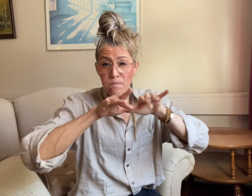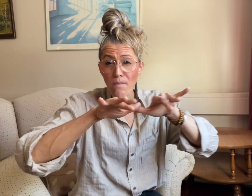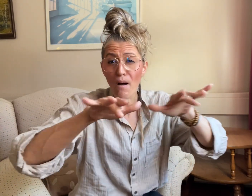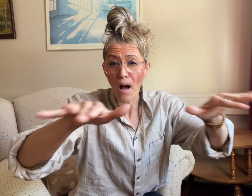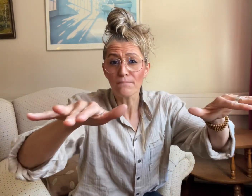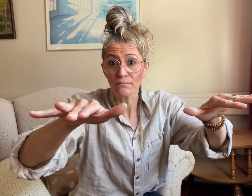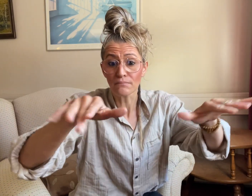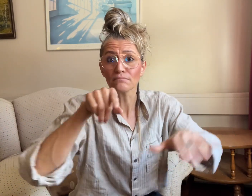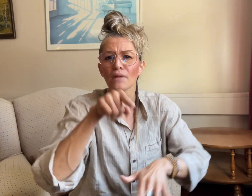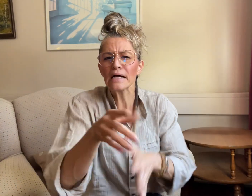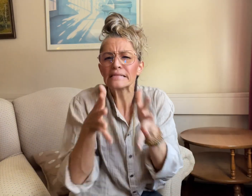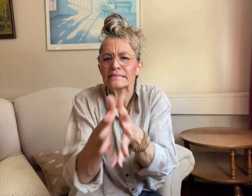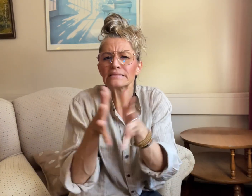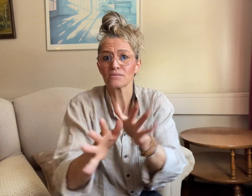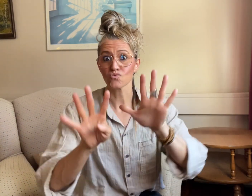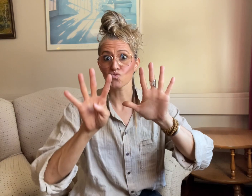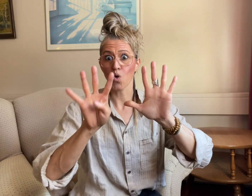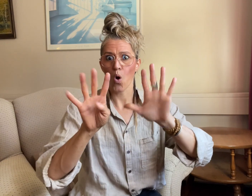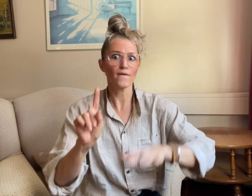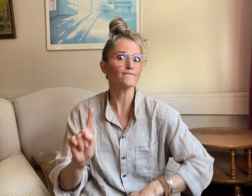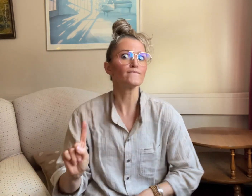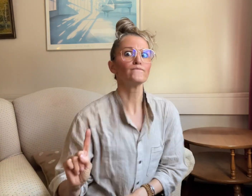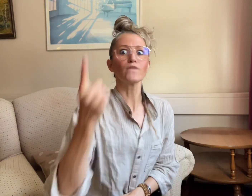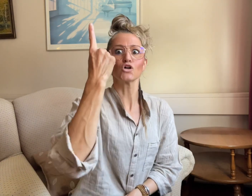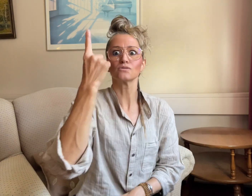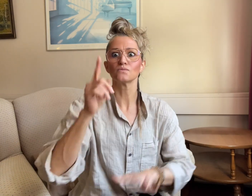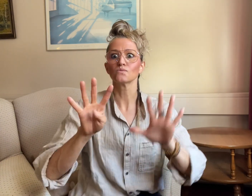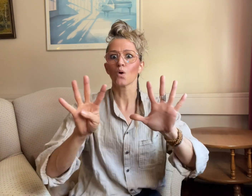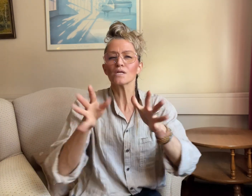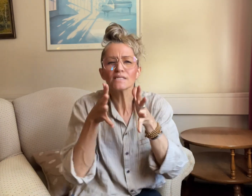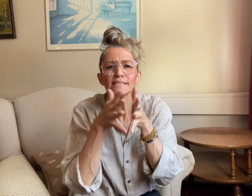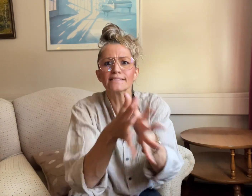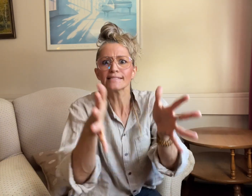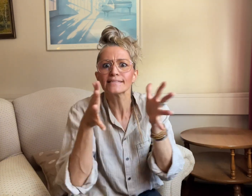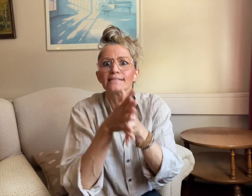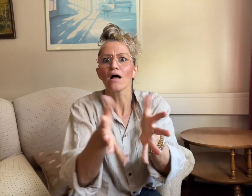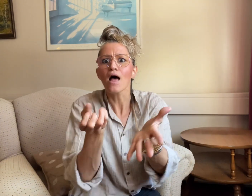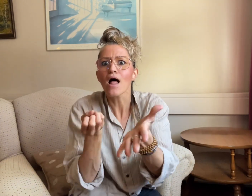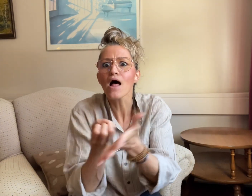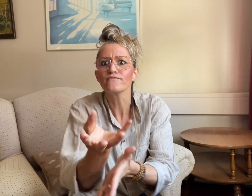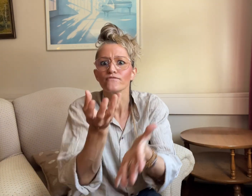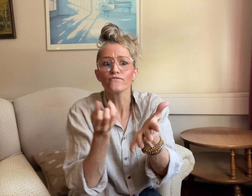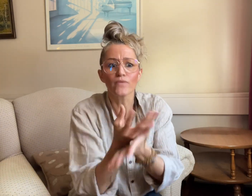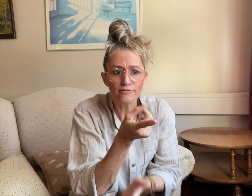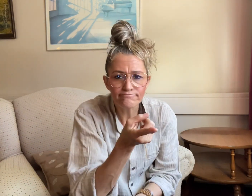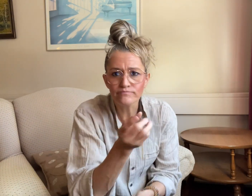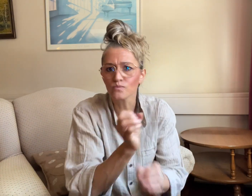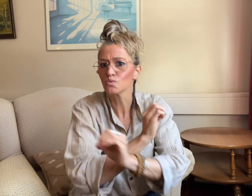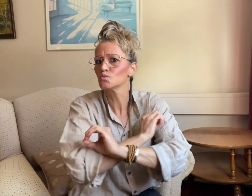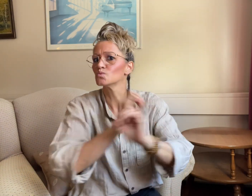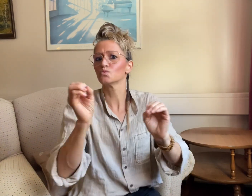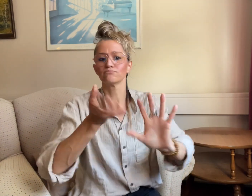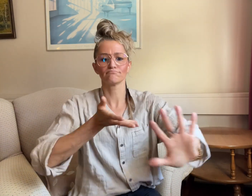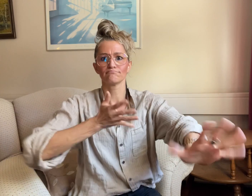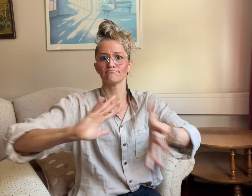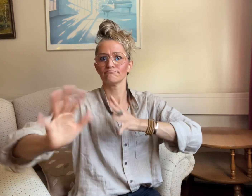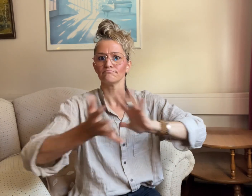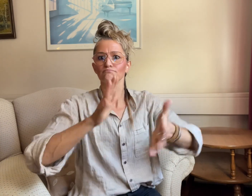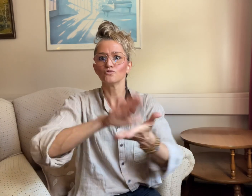were not BSL interpreted. The recent court proceedings